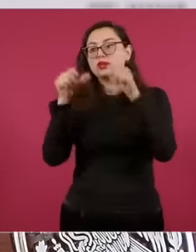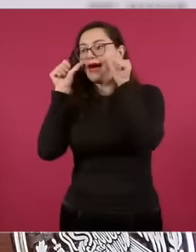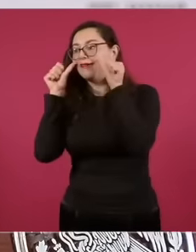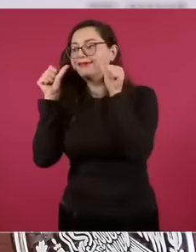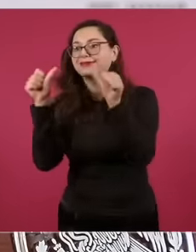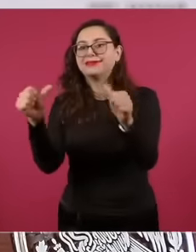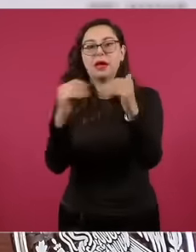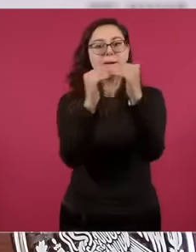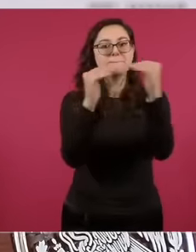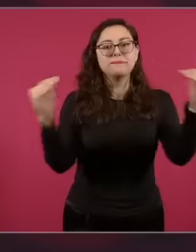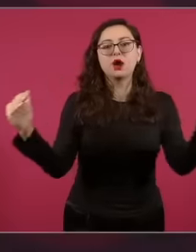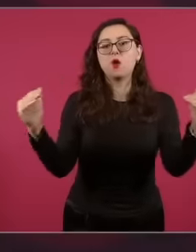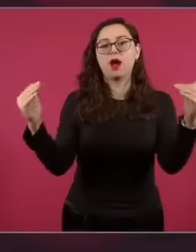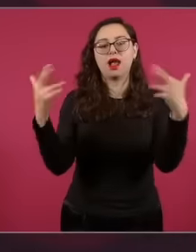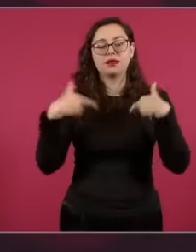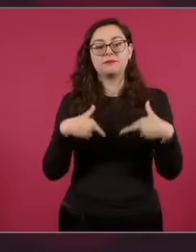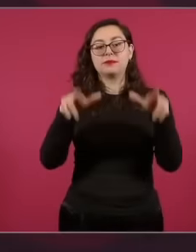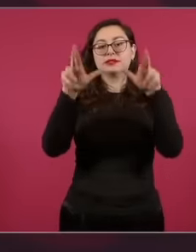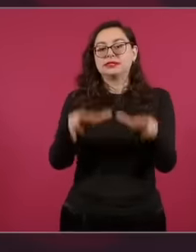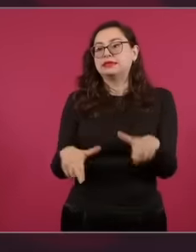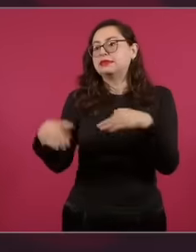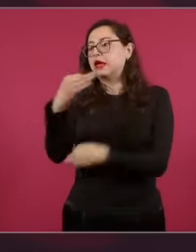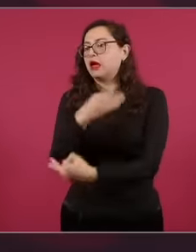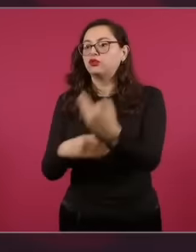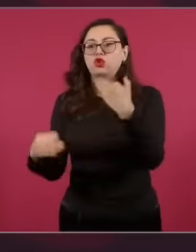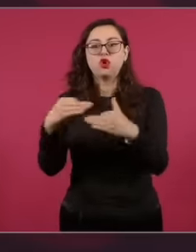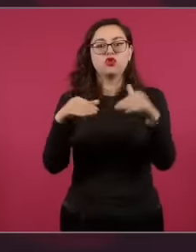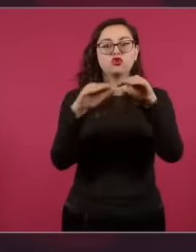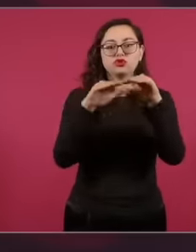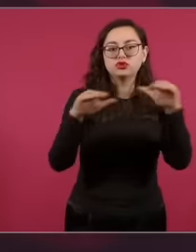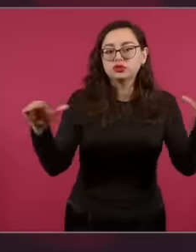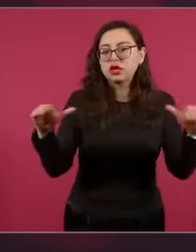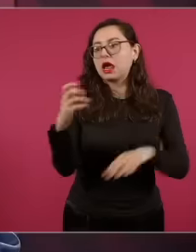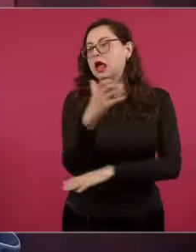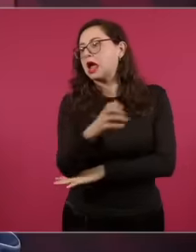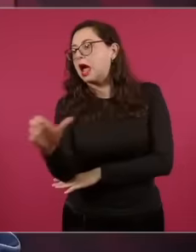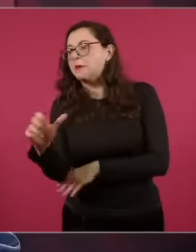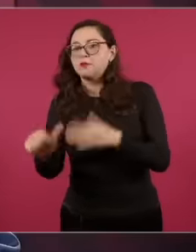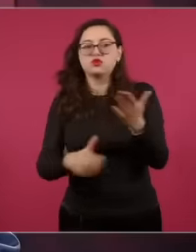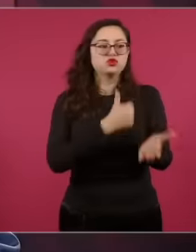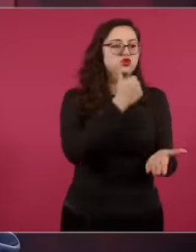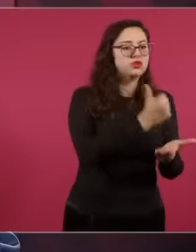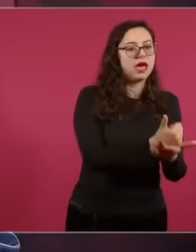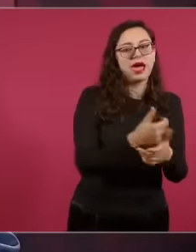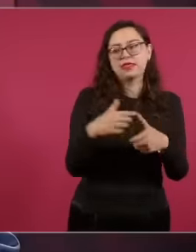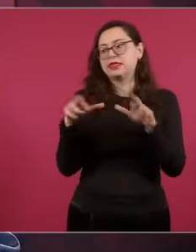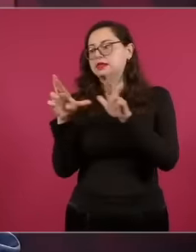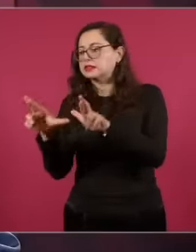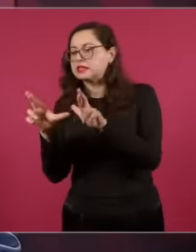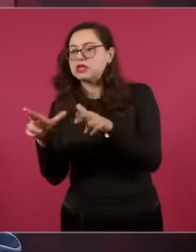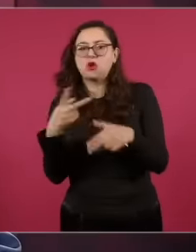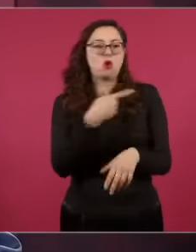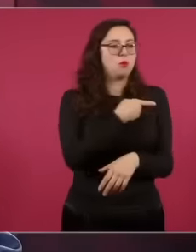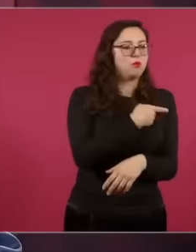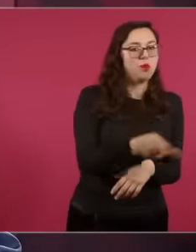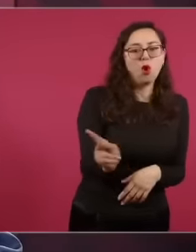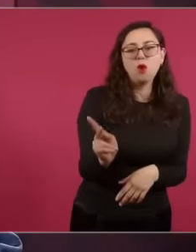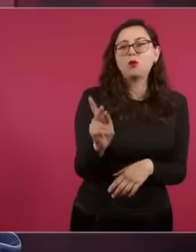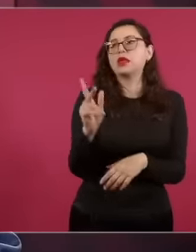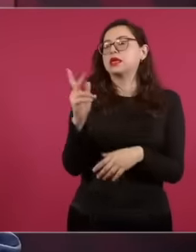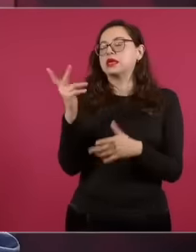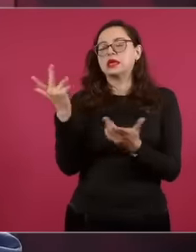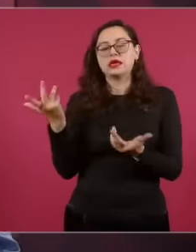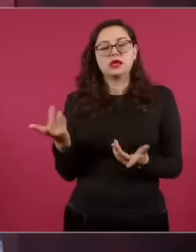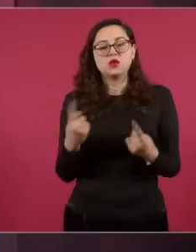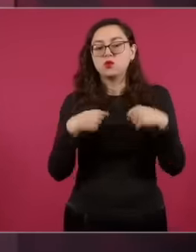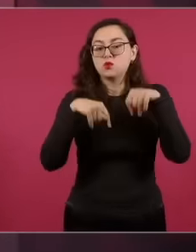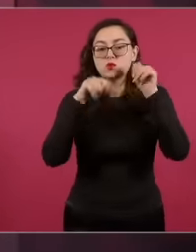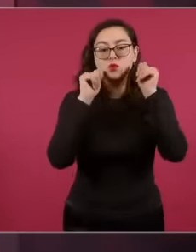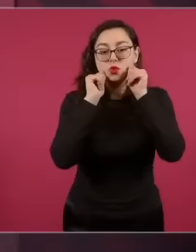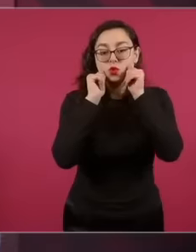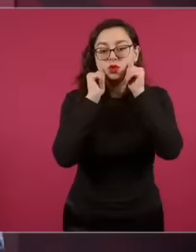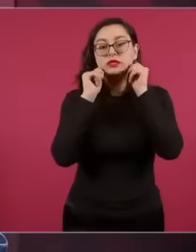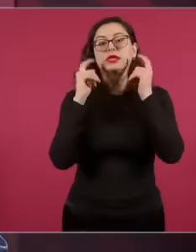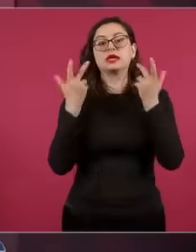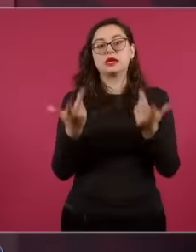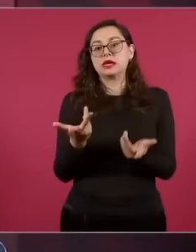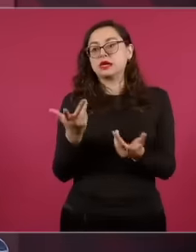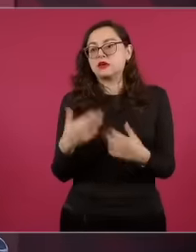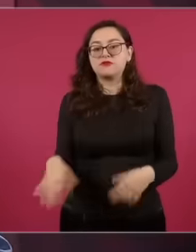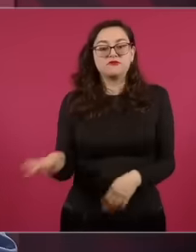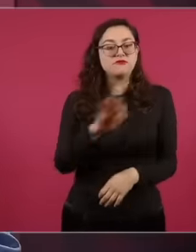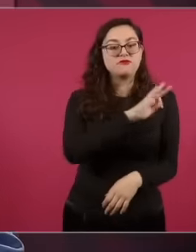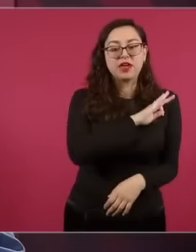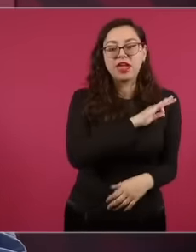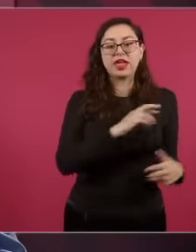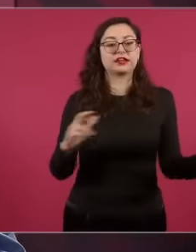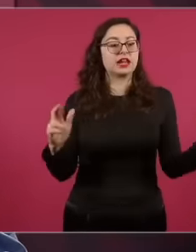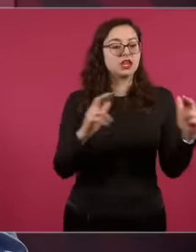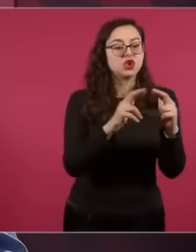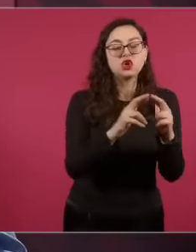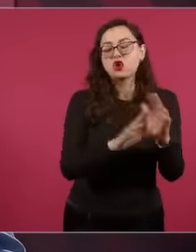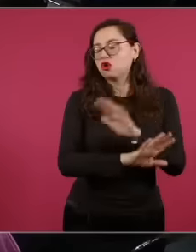the poor in the countryside and the city of all beliefs and all currents of